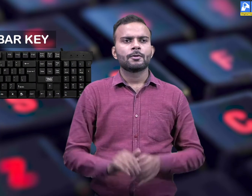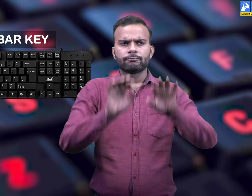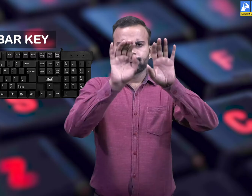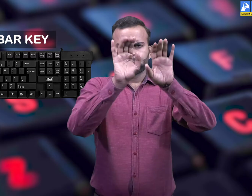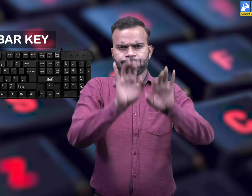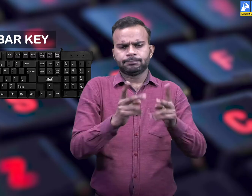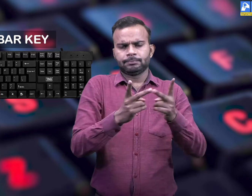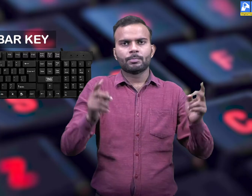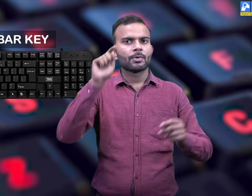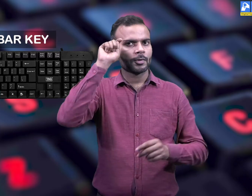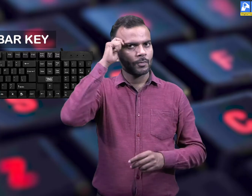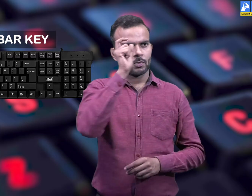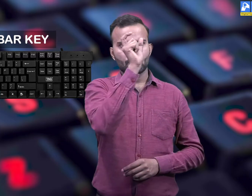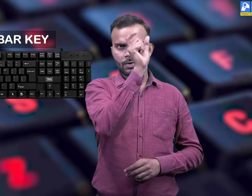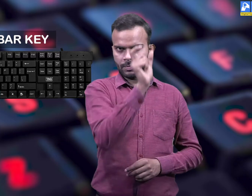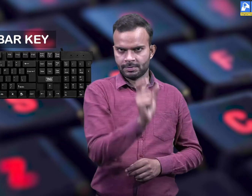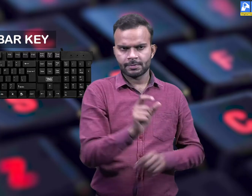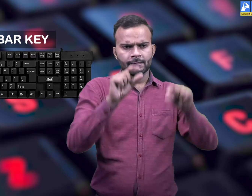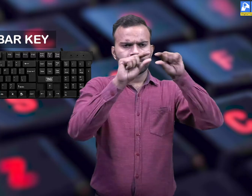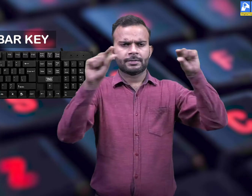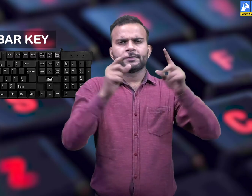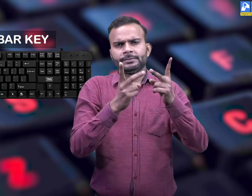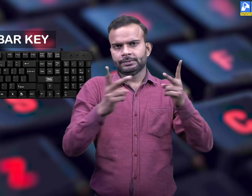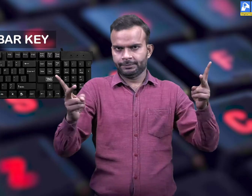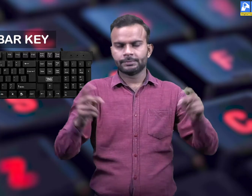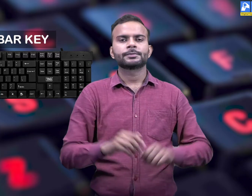The space bar key is used to give a blank space between the letters.